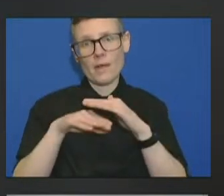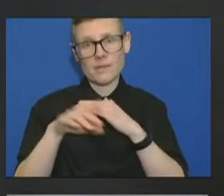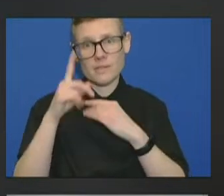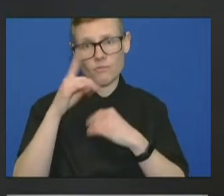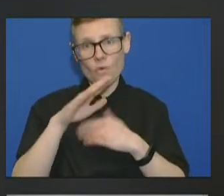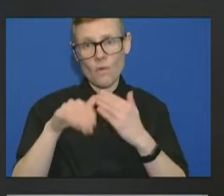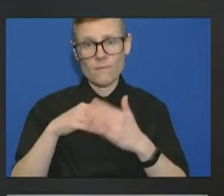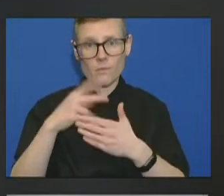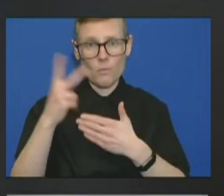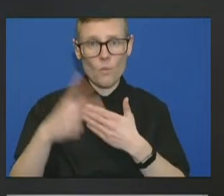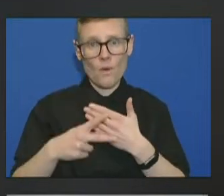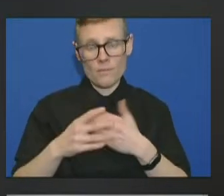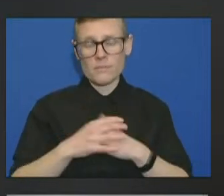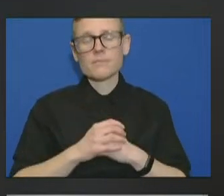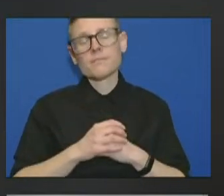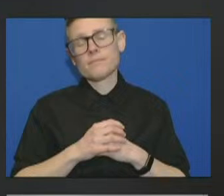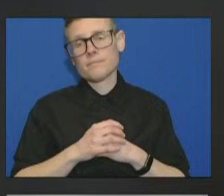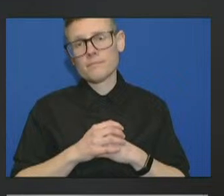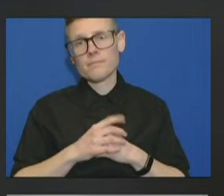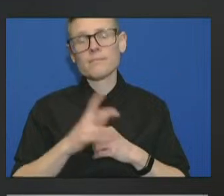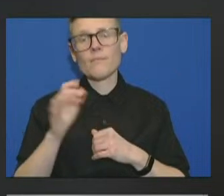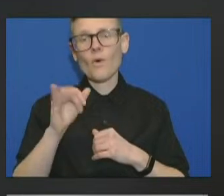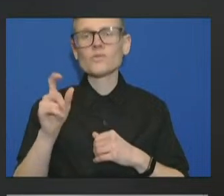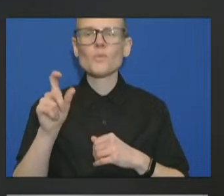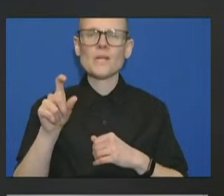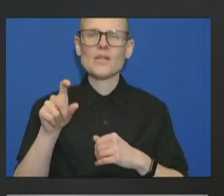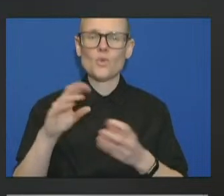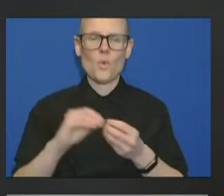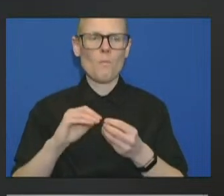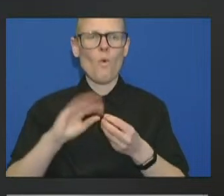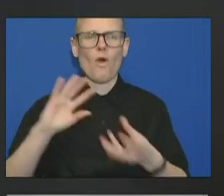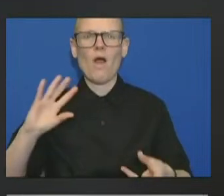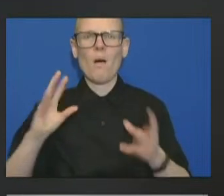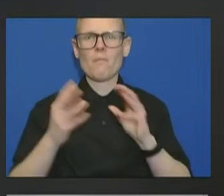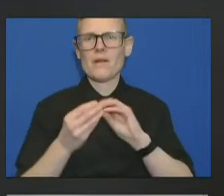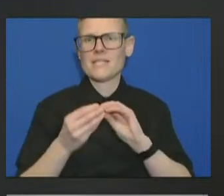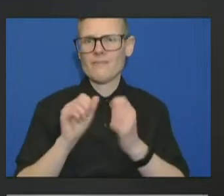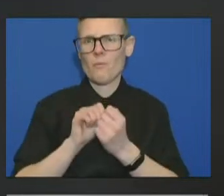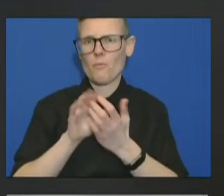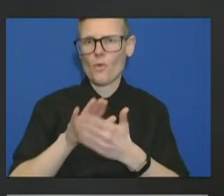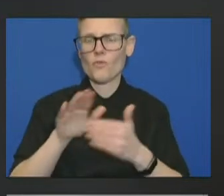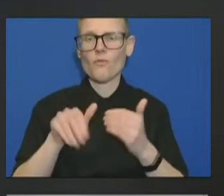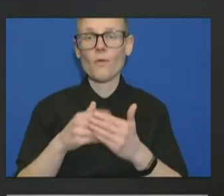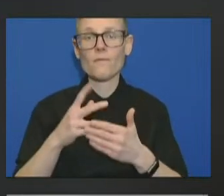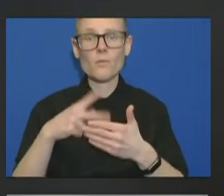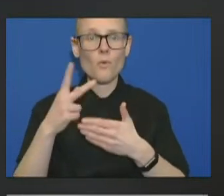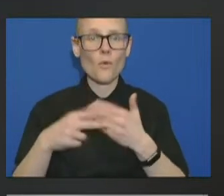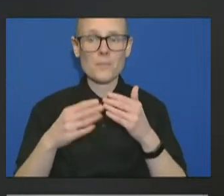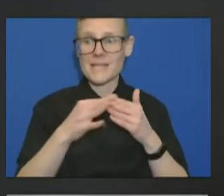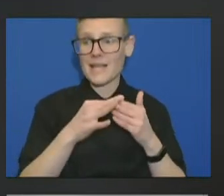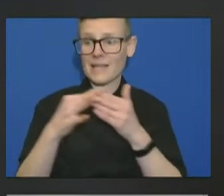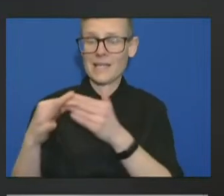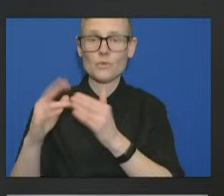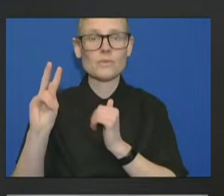programs that align to student needs and that there's equitable access to those programs. We do